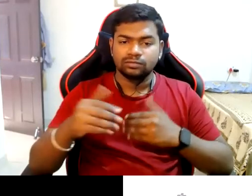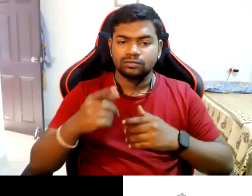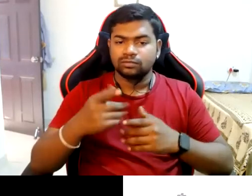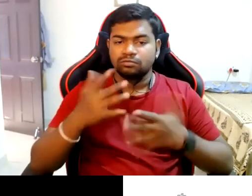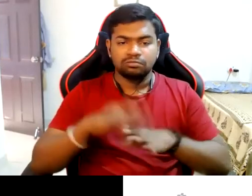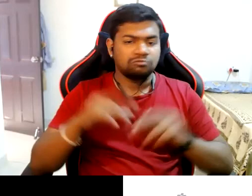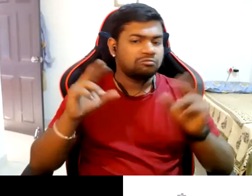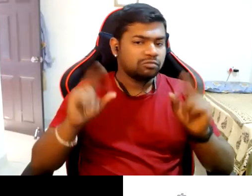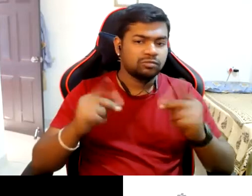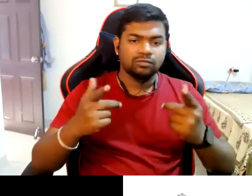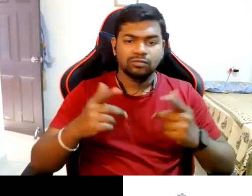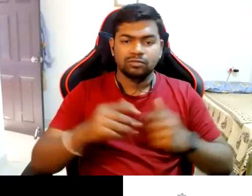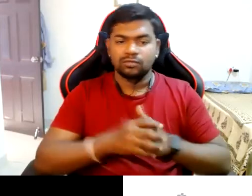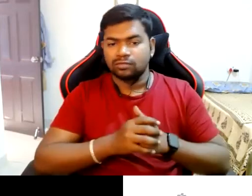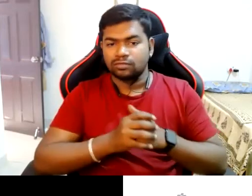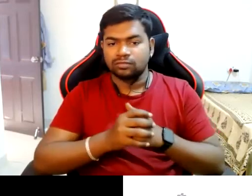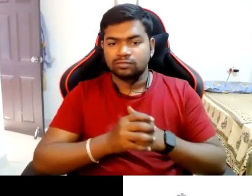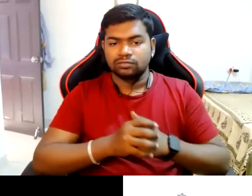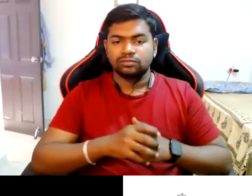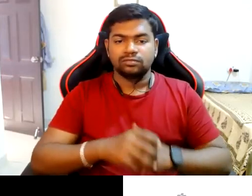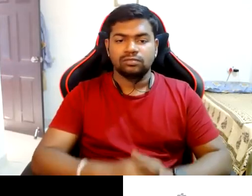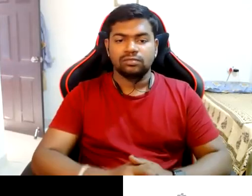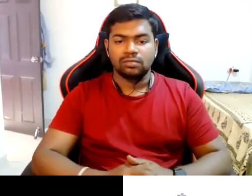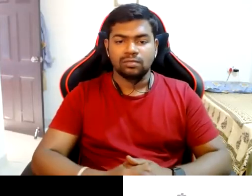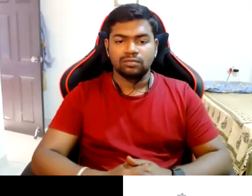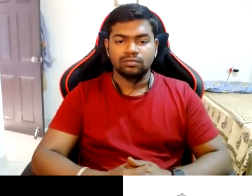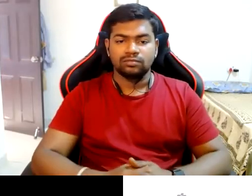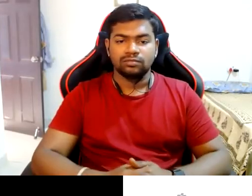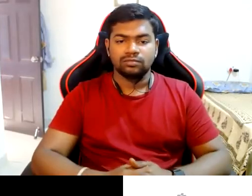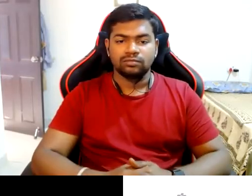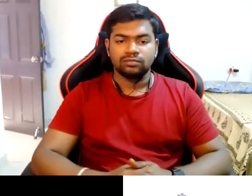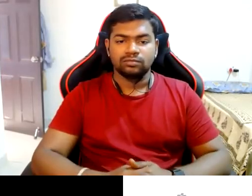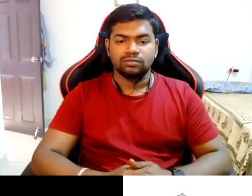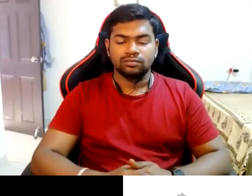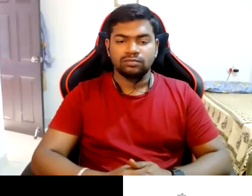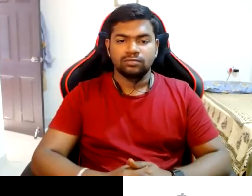inculsion is not inclusion shouldn't be a pizza topping. Yeah, it should be like pizza base.